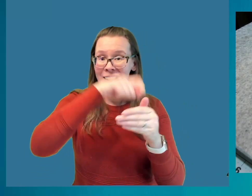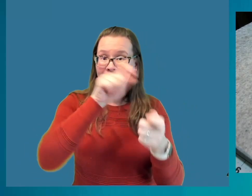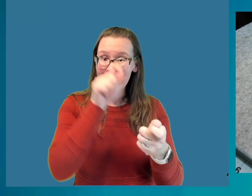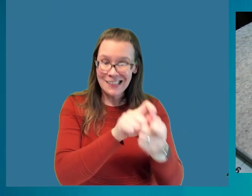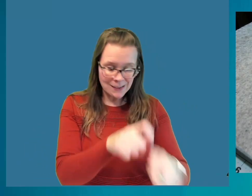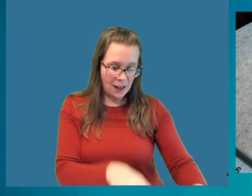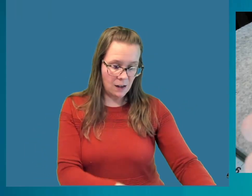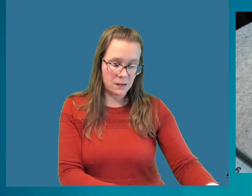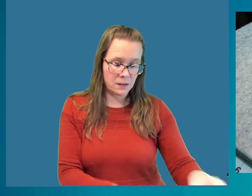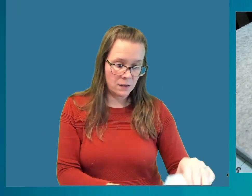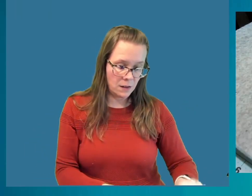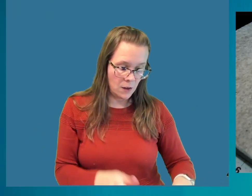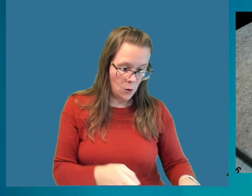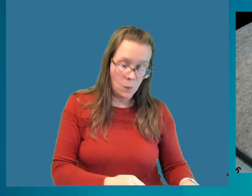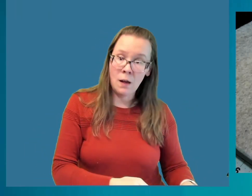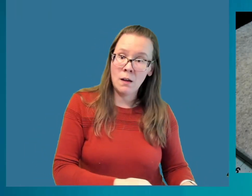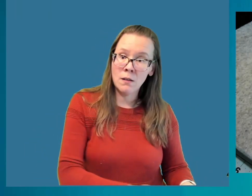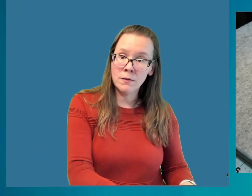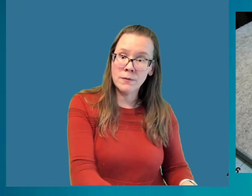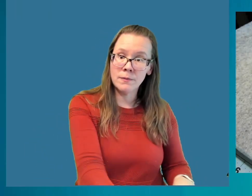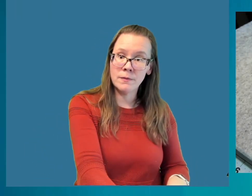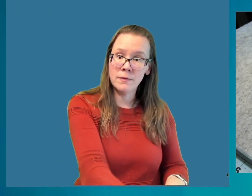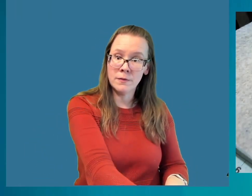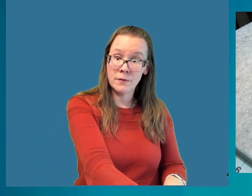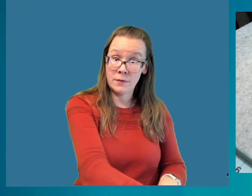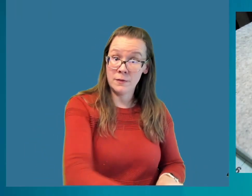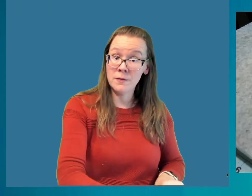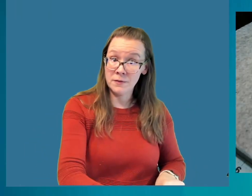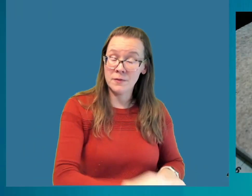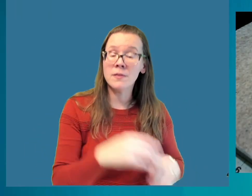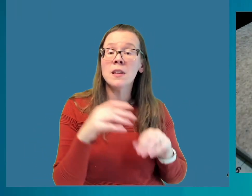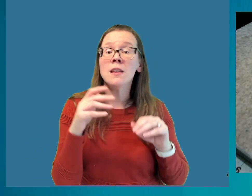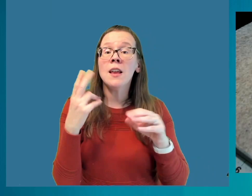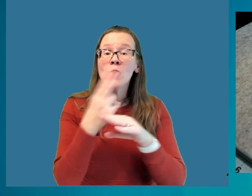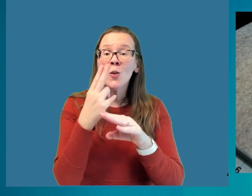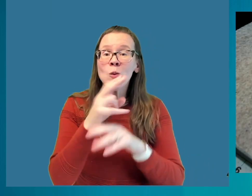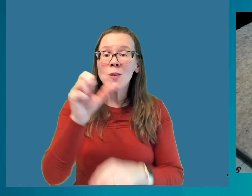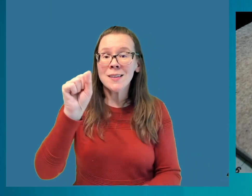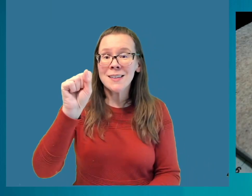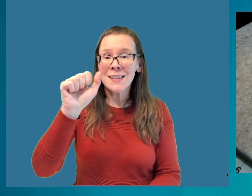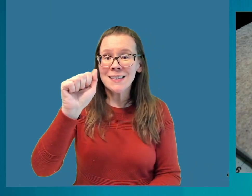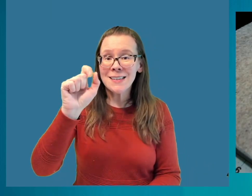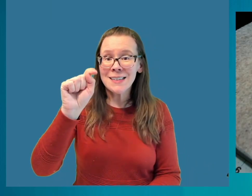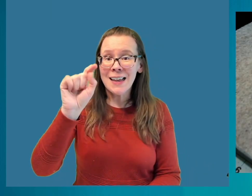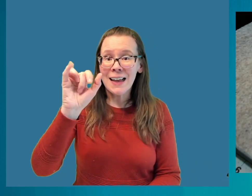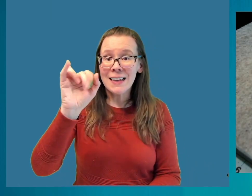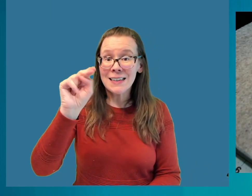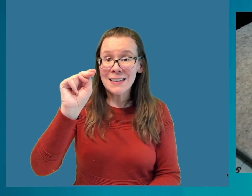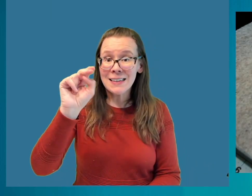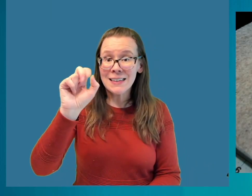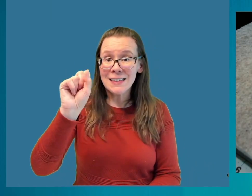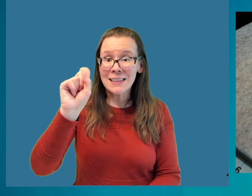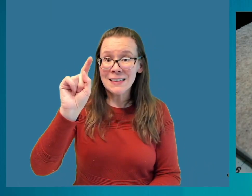directly onto my fabric top and then quilt it. Another option is you can trim the top of your